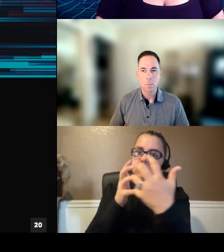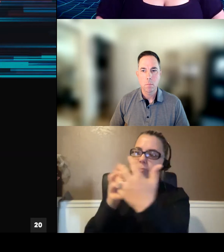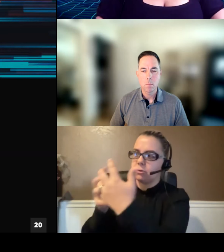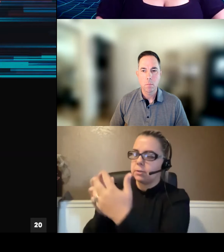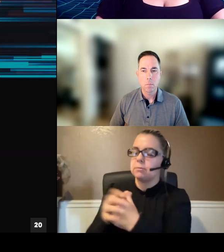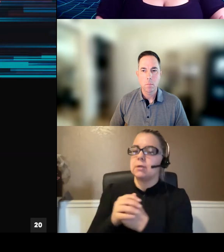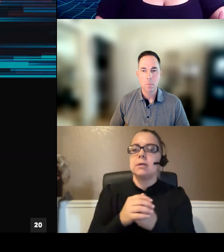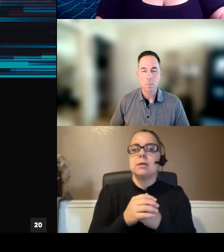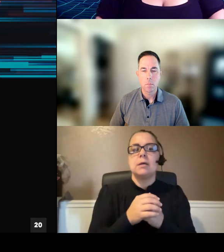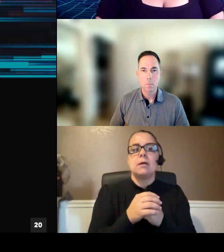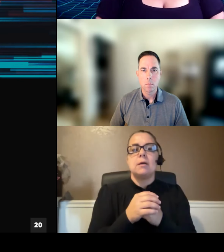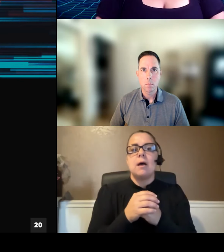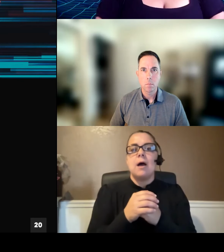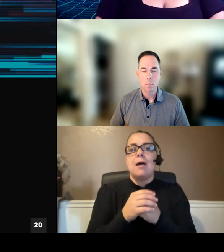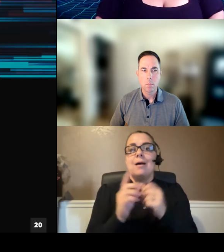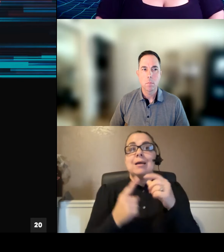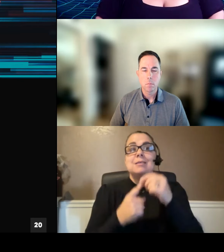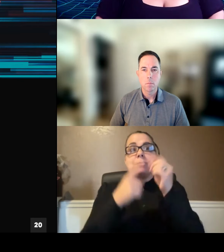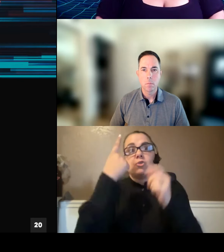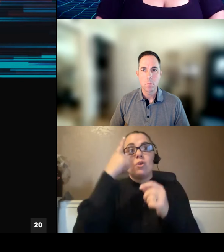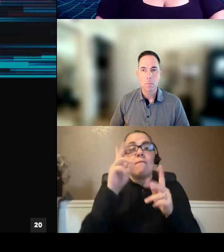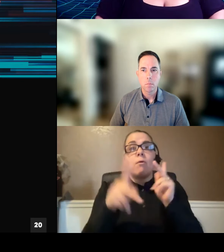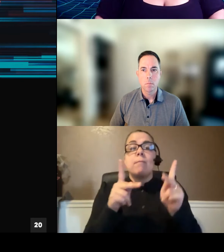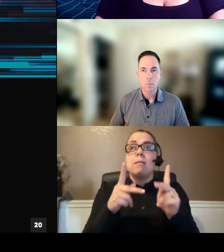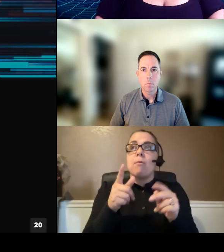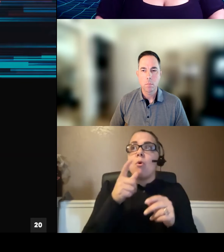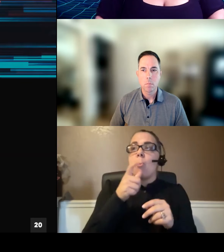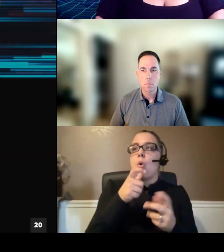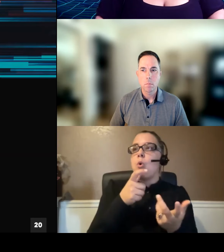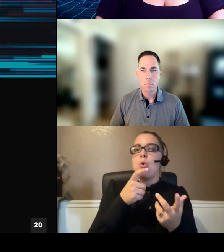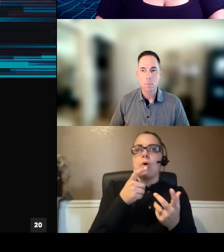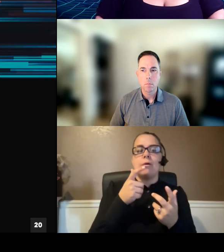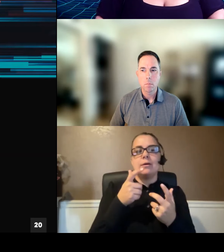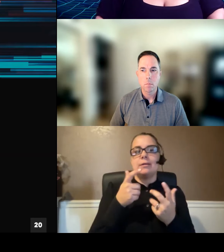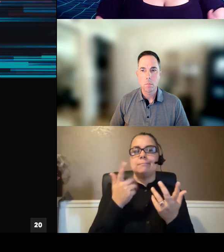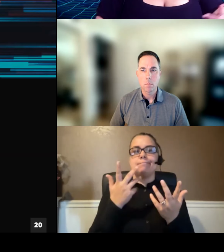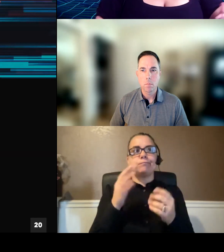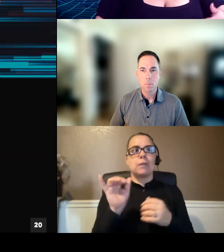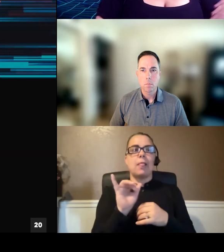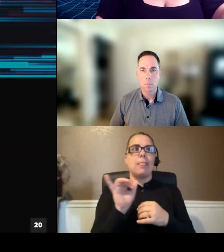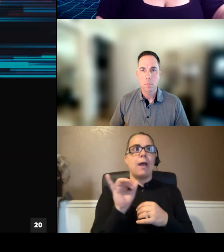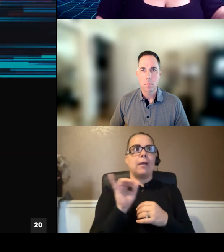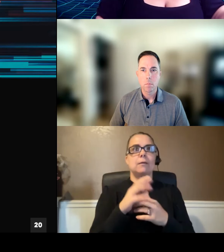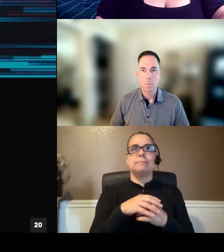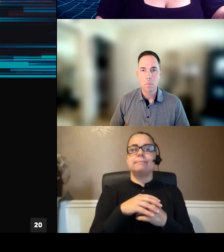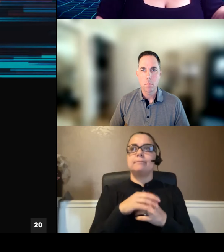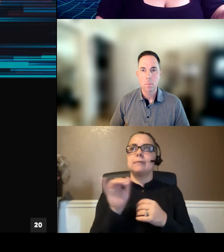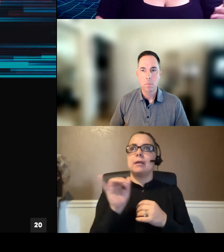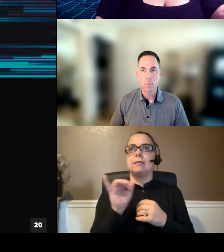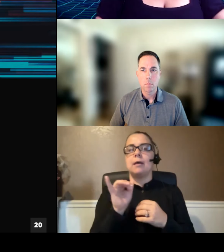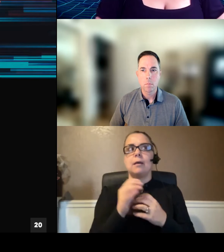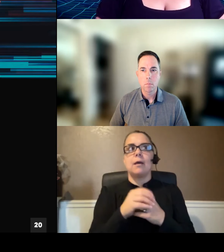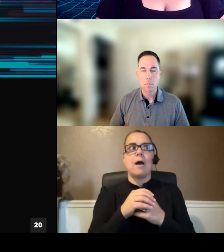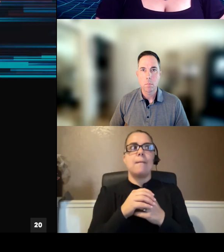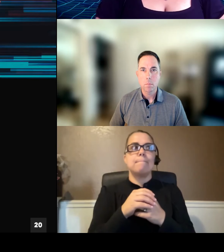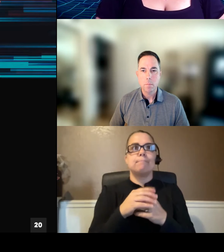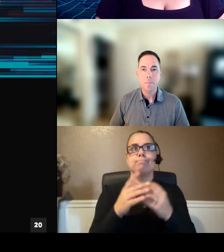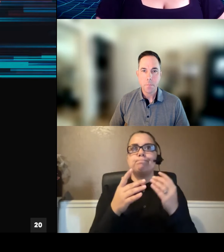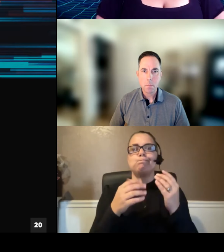for people who are not even -- of people who would say they are not tech savvy. And it would allow